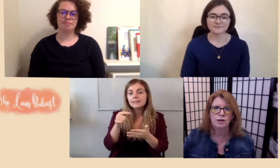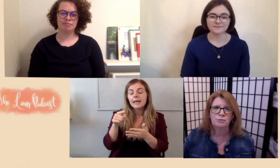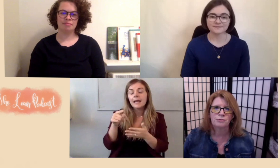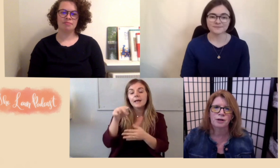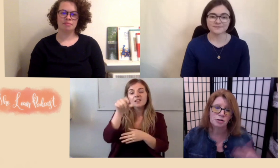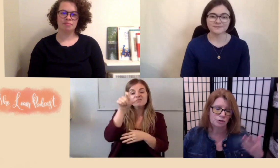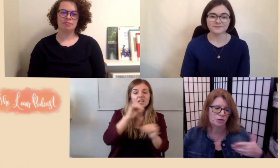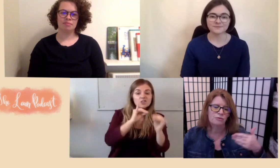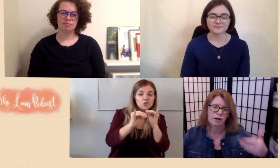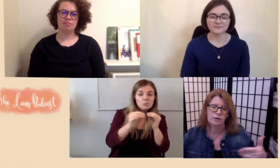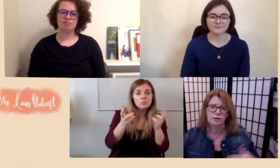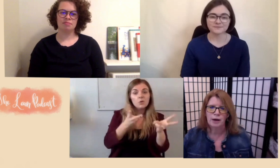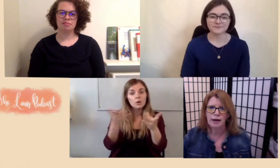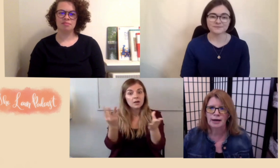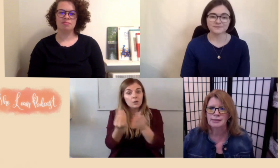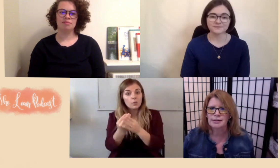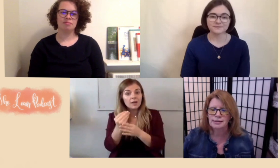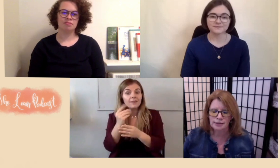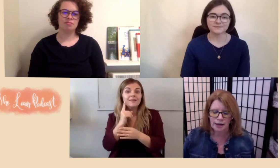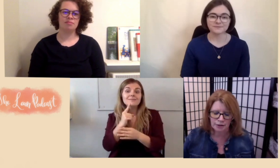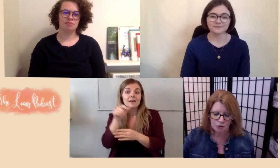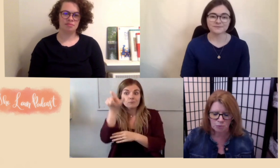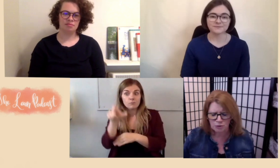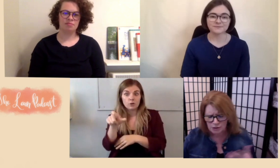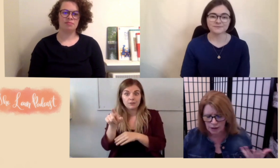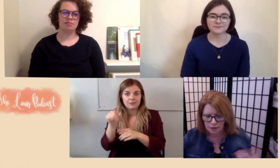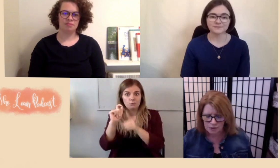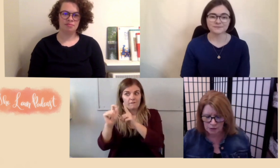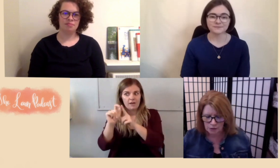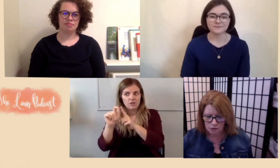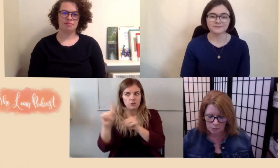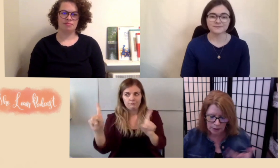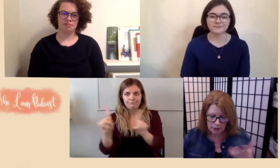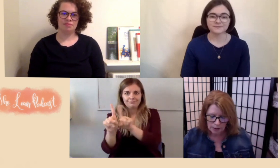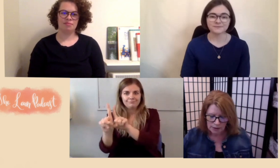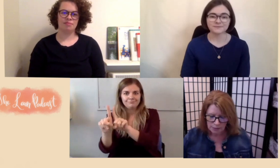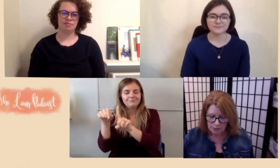as designated interpreters. And I understand the term sometimes gets used elsewhere, as well.